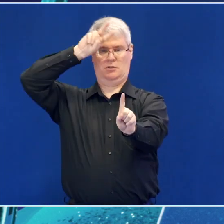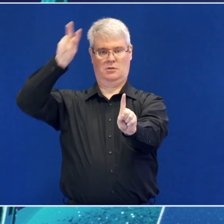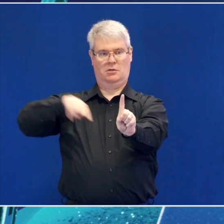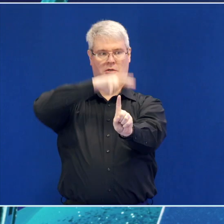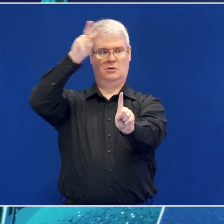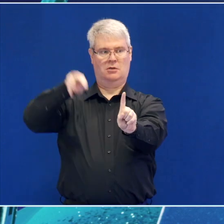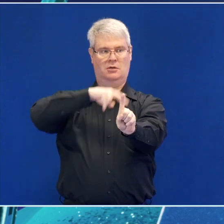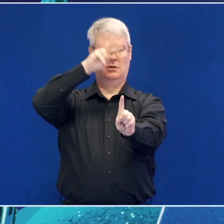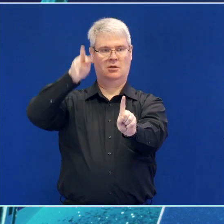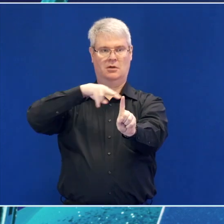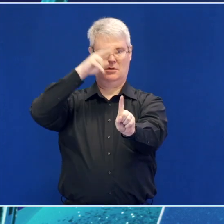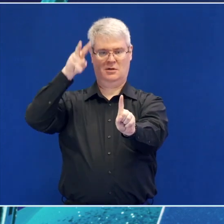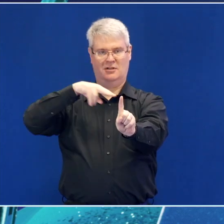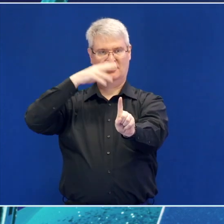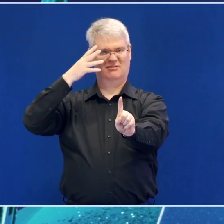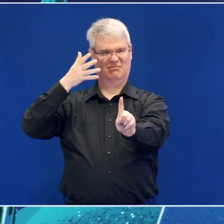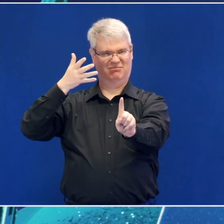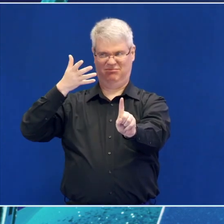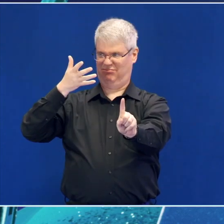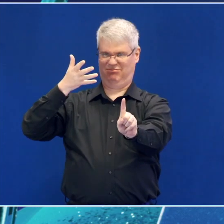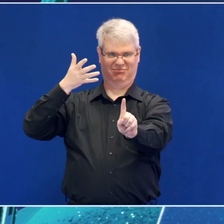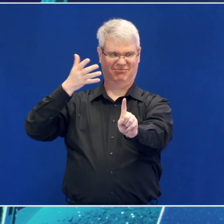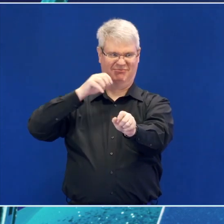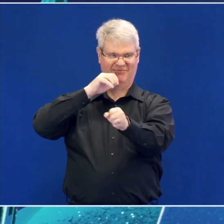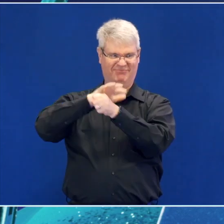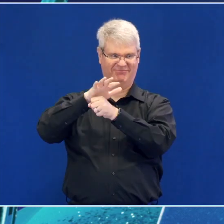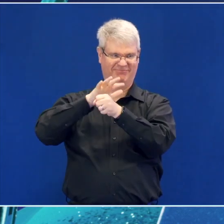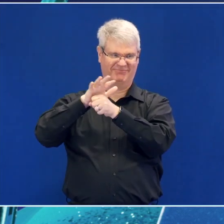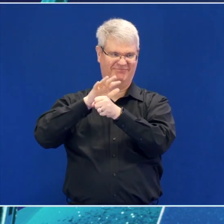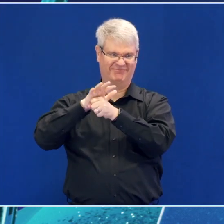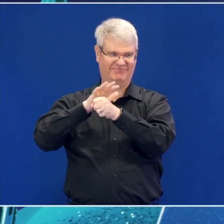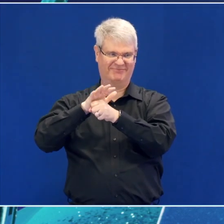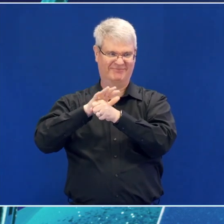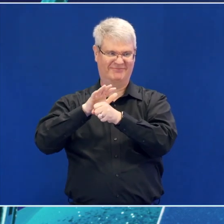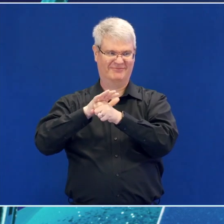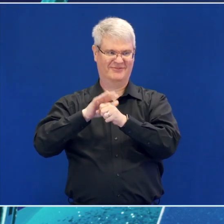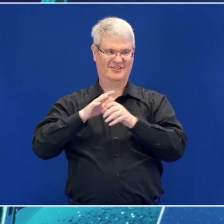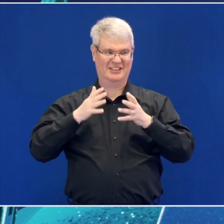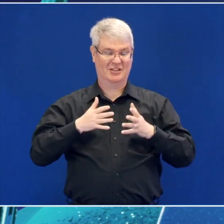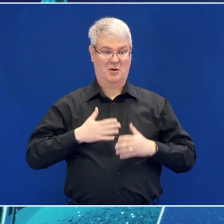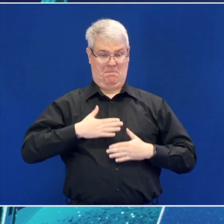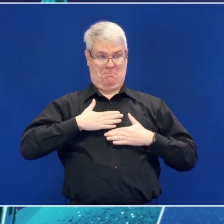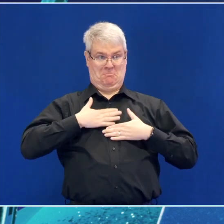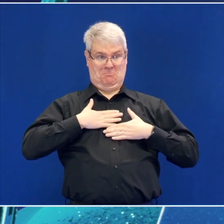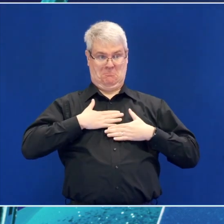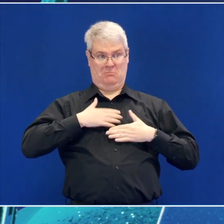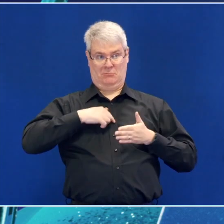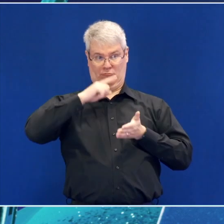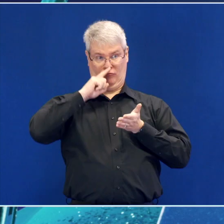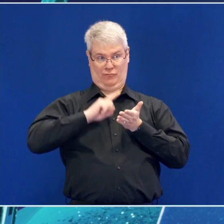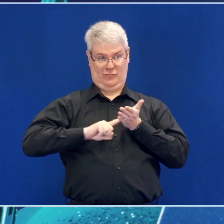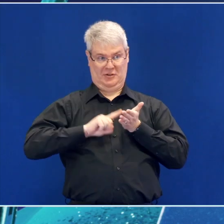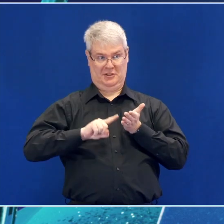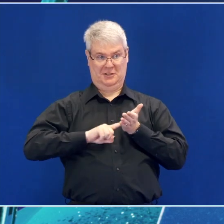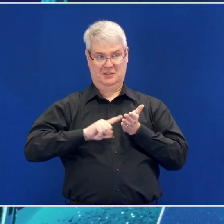And in my research we also looked at AI --